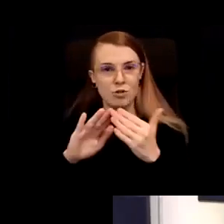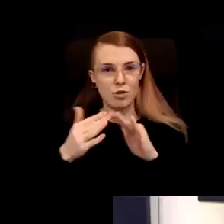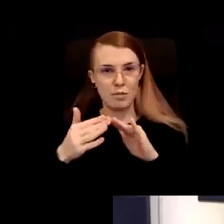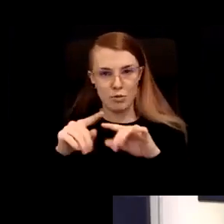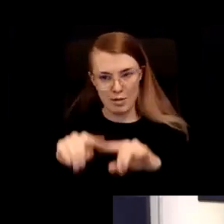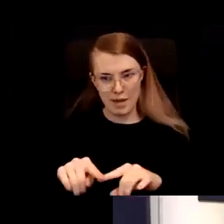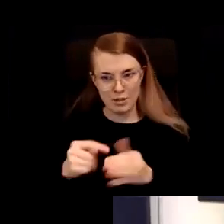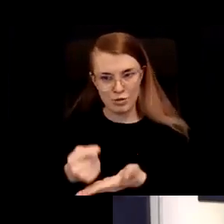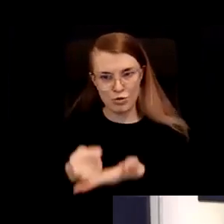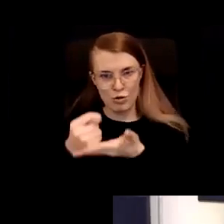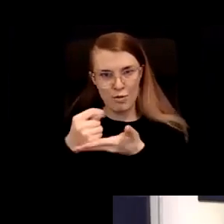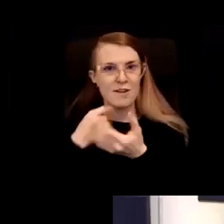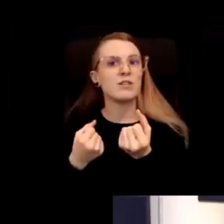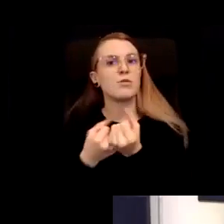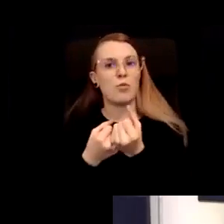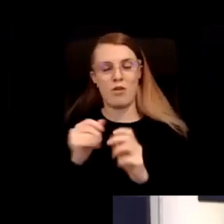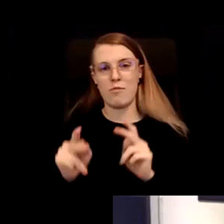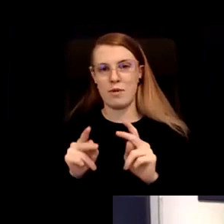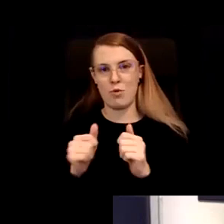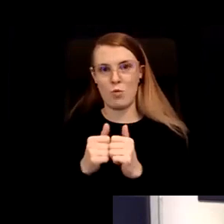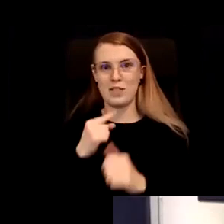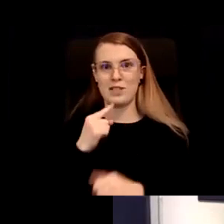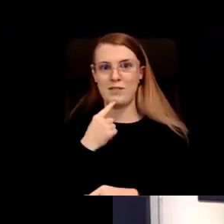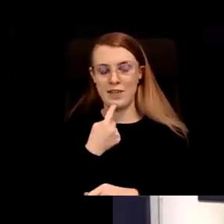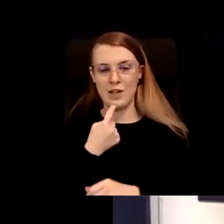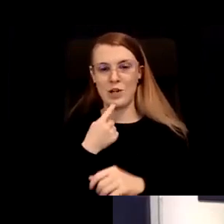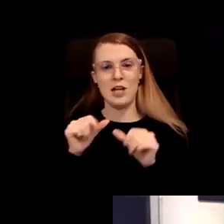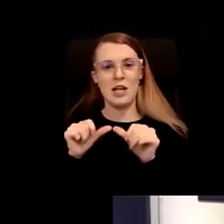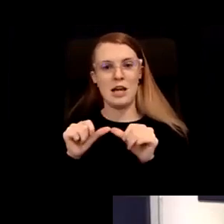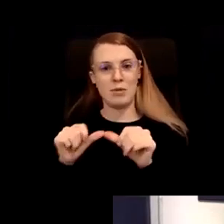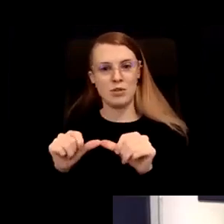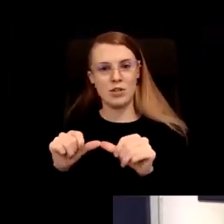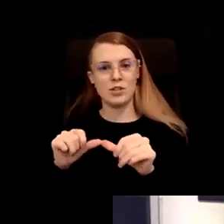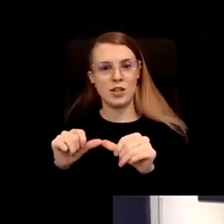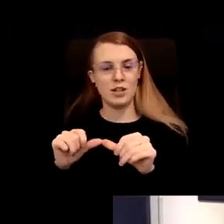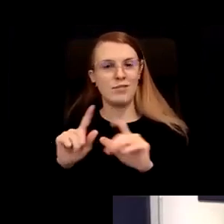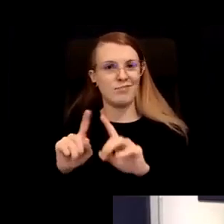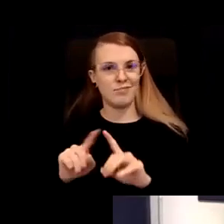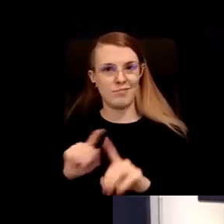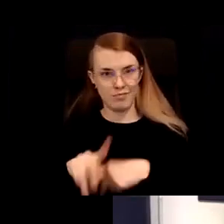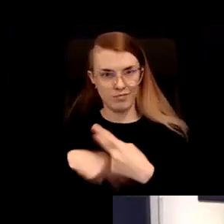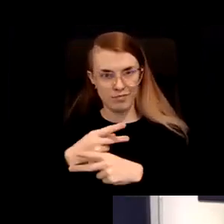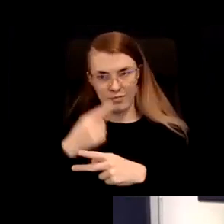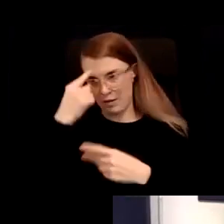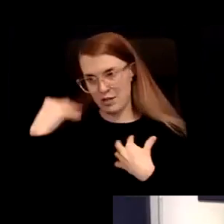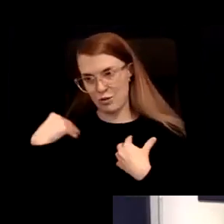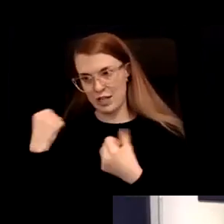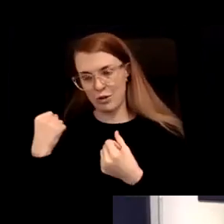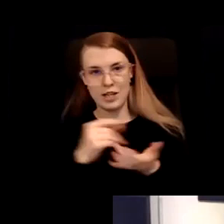for persons with severe and persistent forms of mental illness, substance abuse and intellectnal